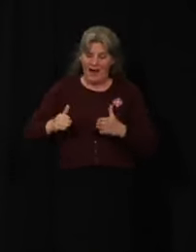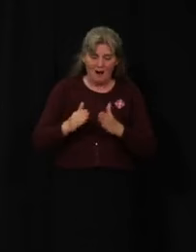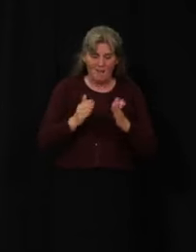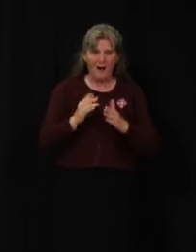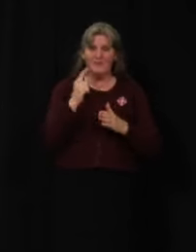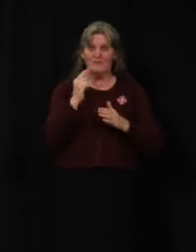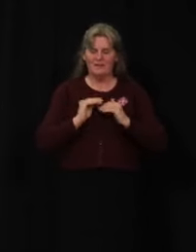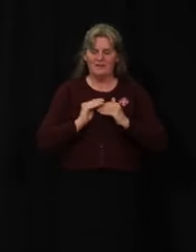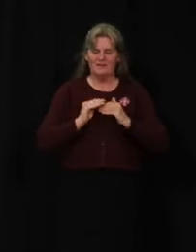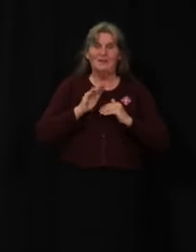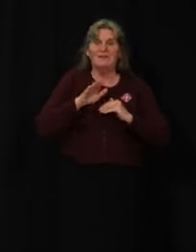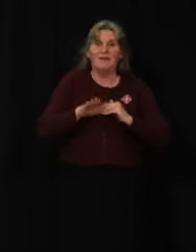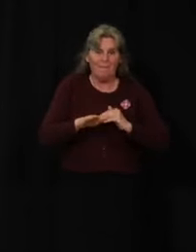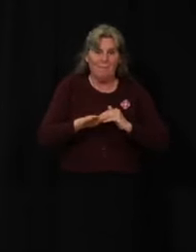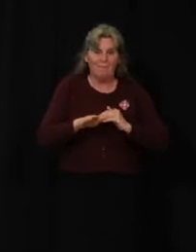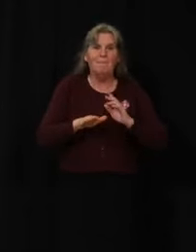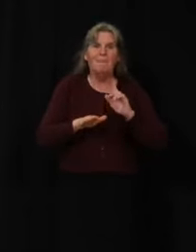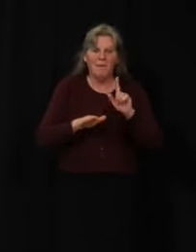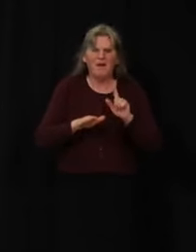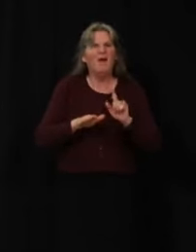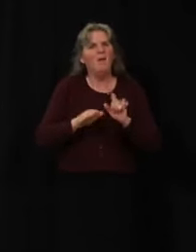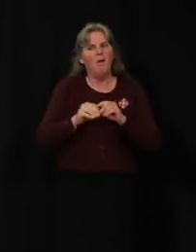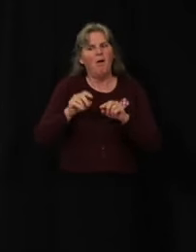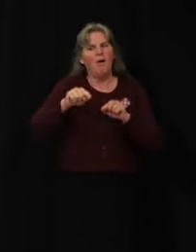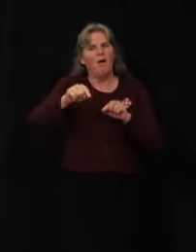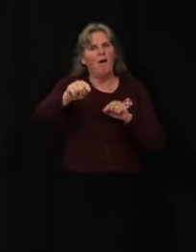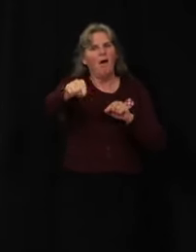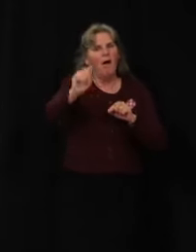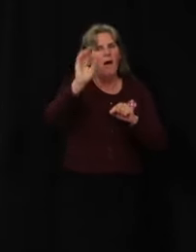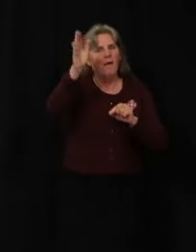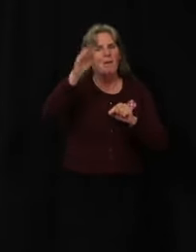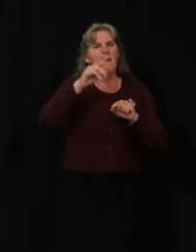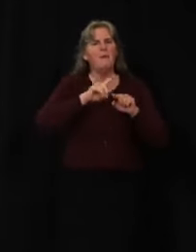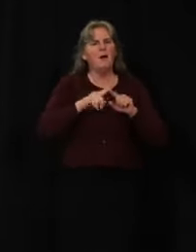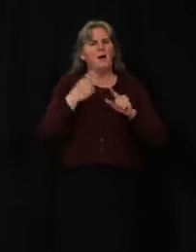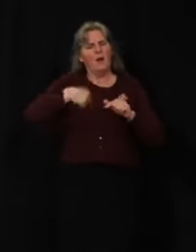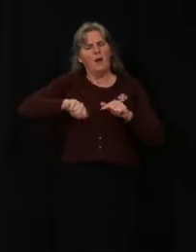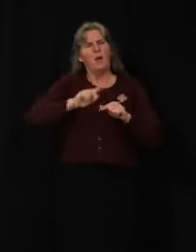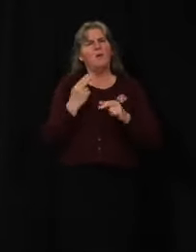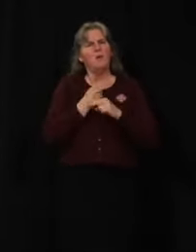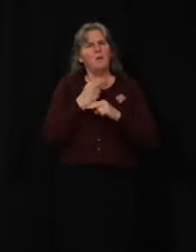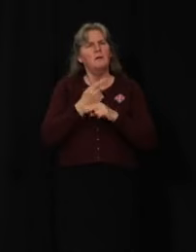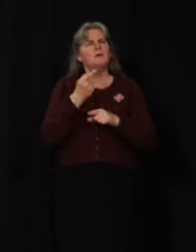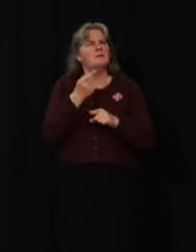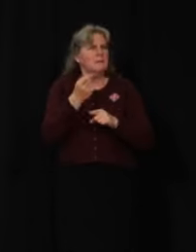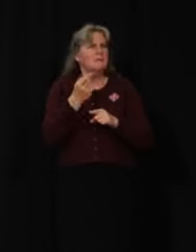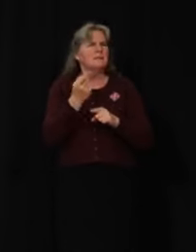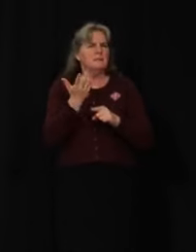very first steps. There is still a long way to go. We will be using an objective